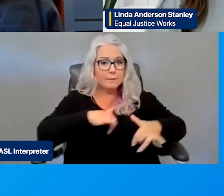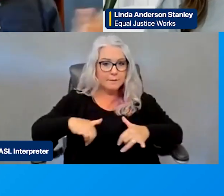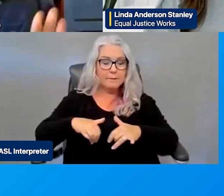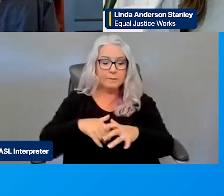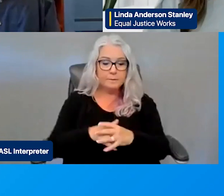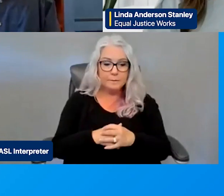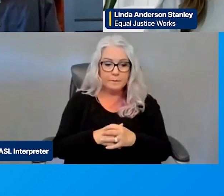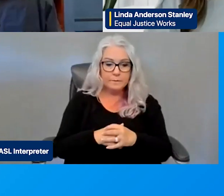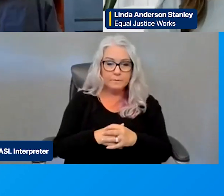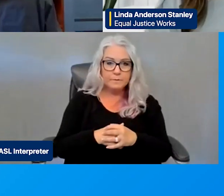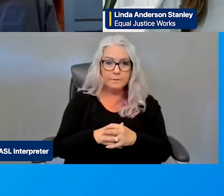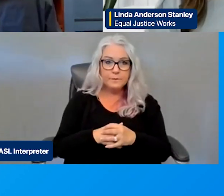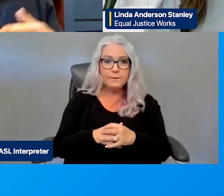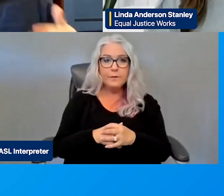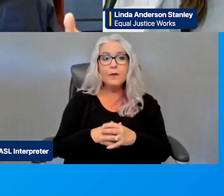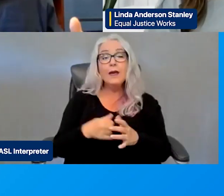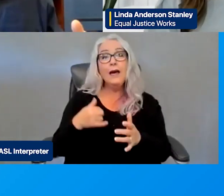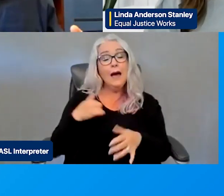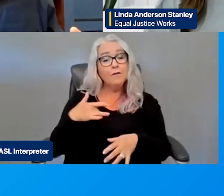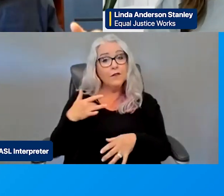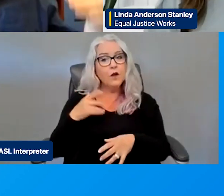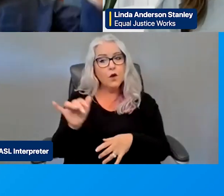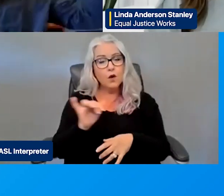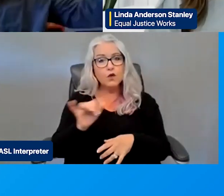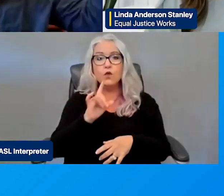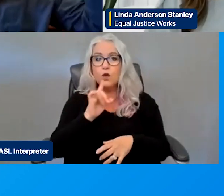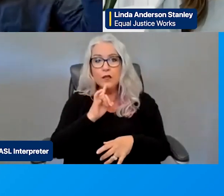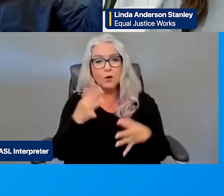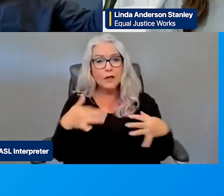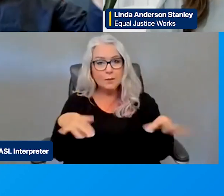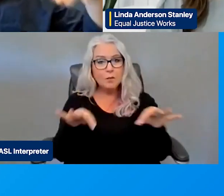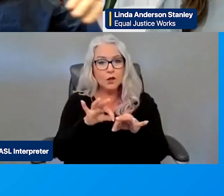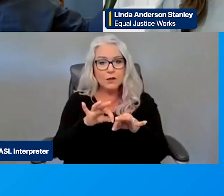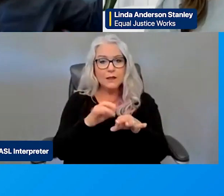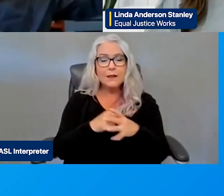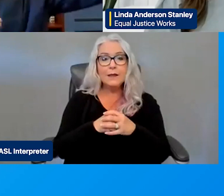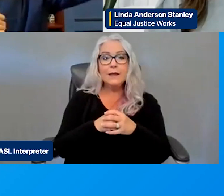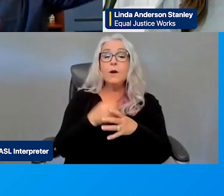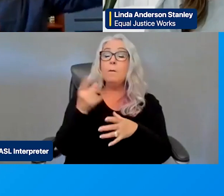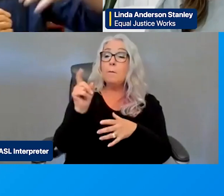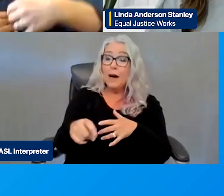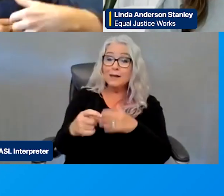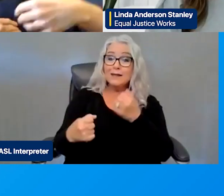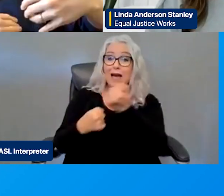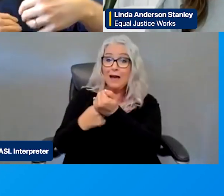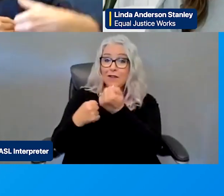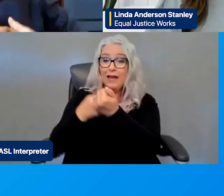critical to it, I think my colleagues would agree, it's all about advocating for Federal, state and local connections and